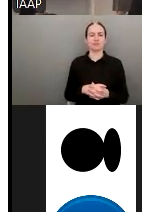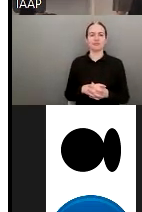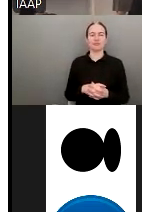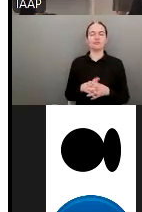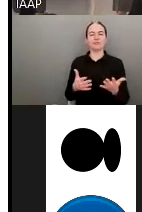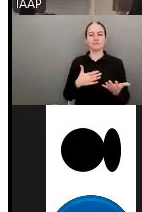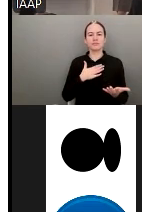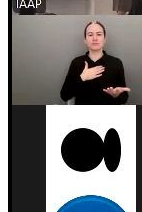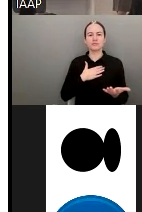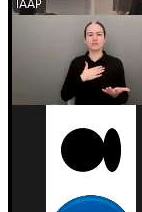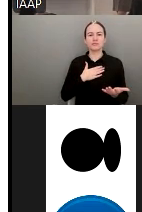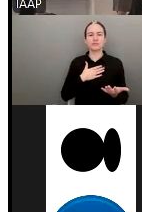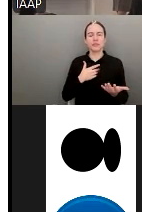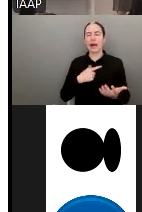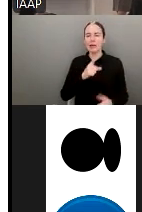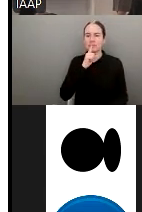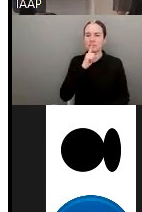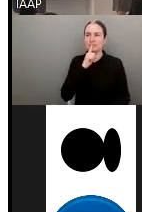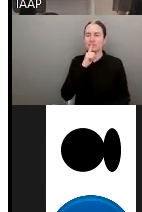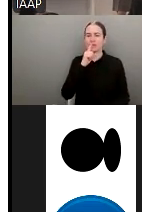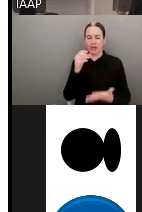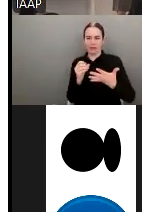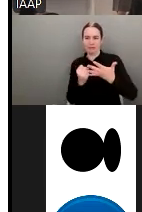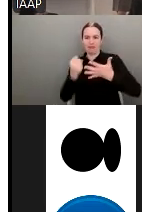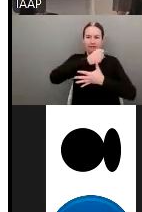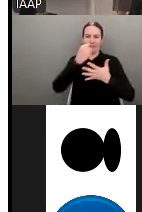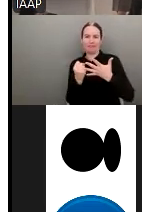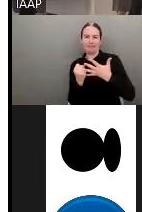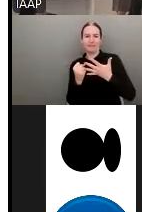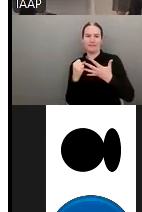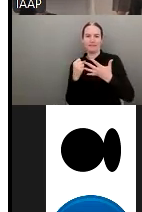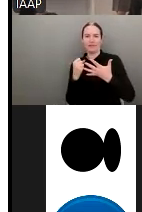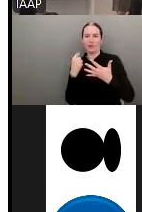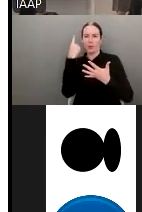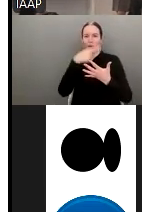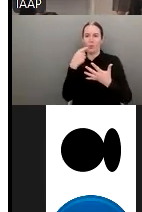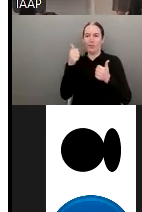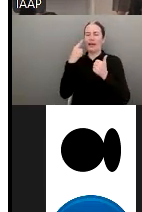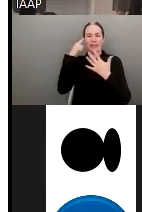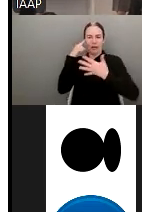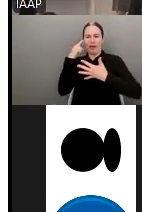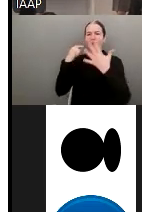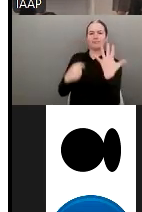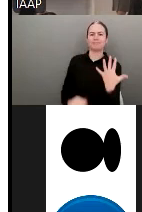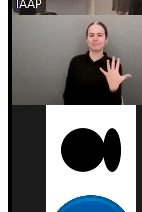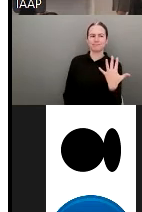So I can't tell you the exact look, I think all of the countries are good at different things. Yeah.